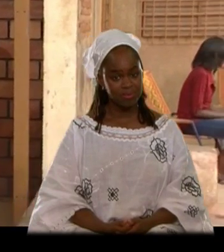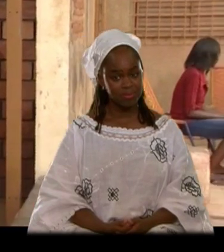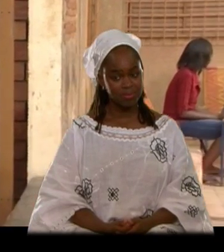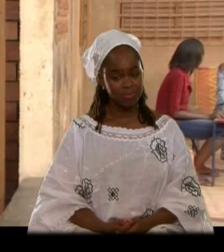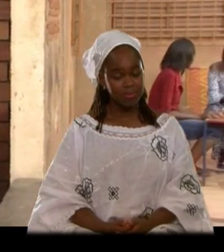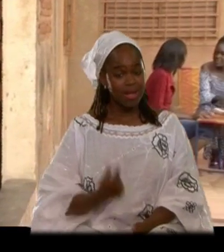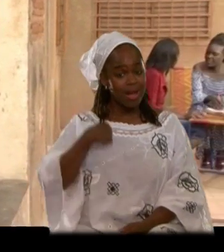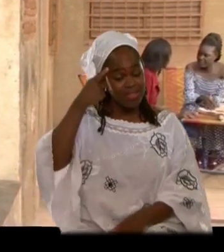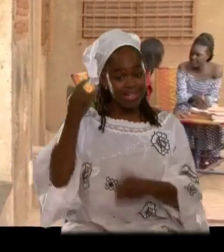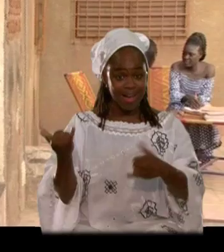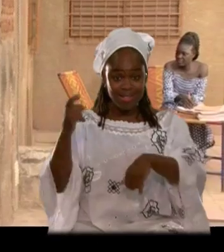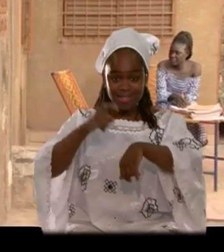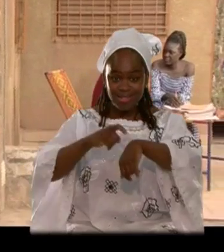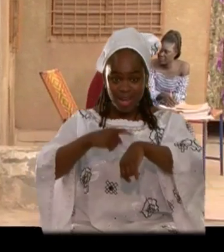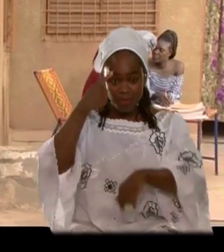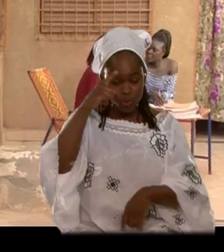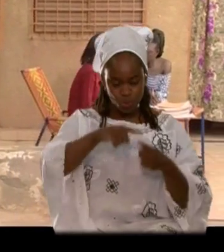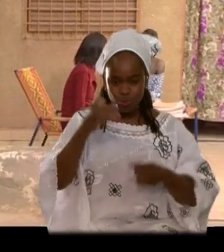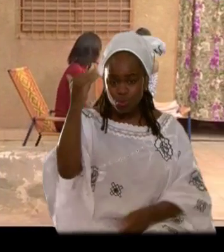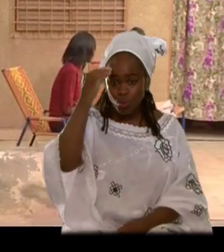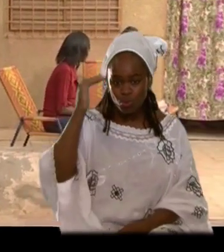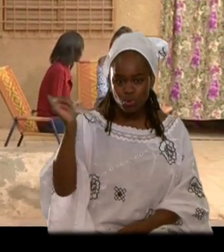I think now it's time, for you to know, too.